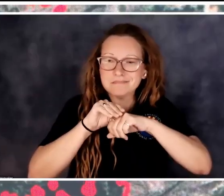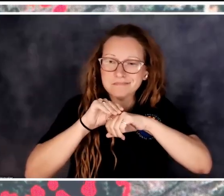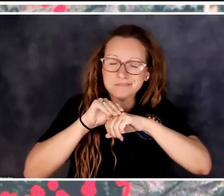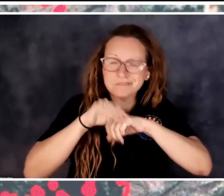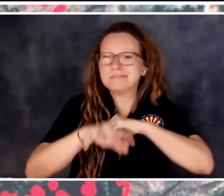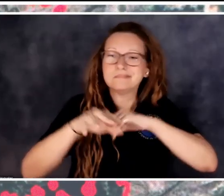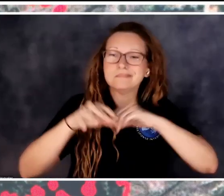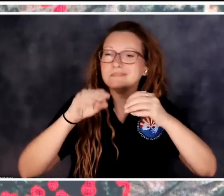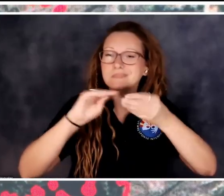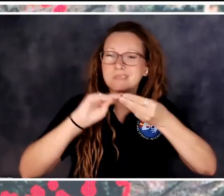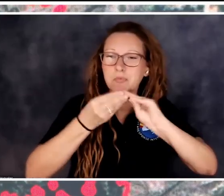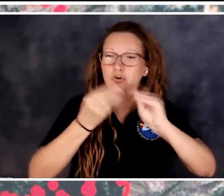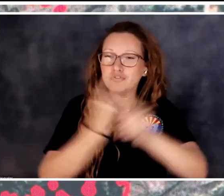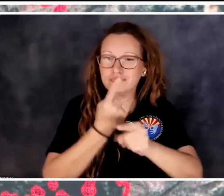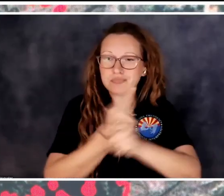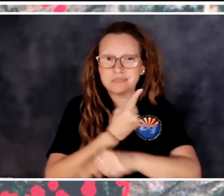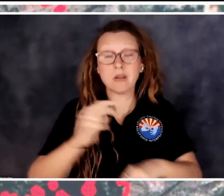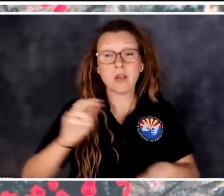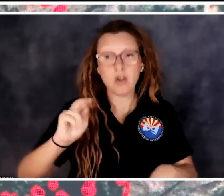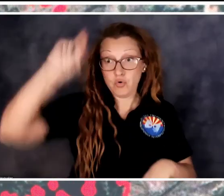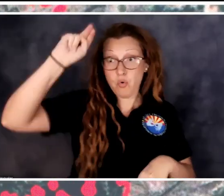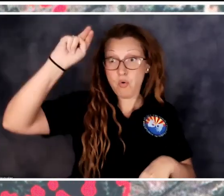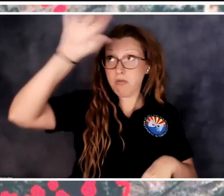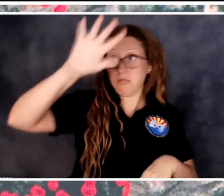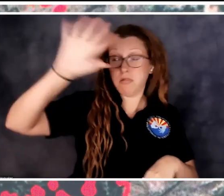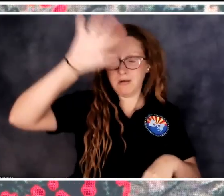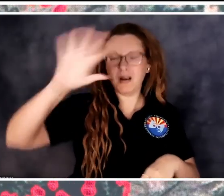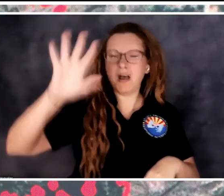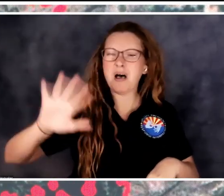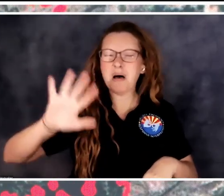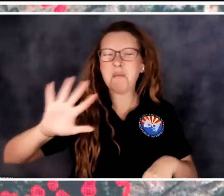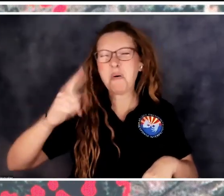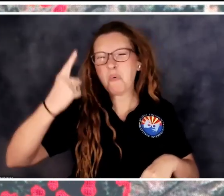and that kind of throw off their numbers. And then the northern part of the fire received a quarter inch.